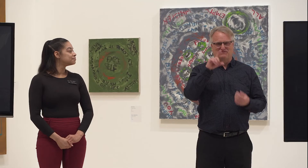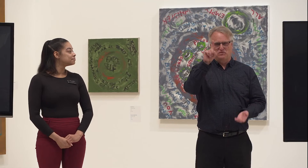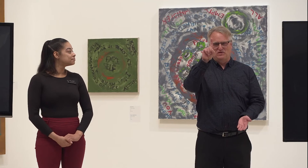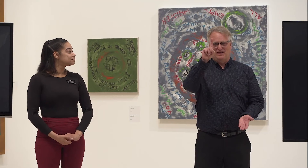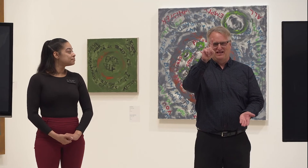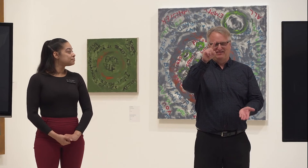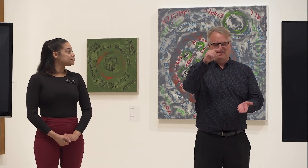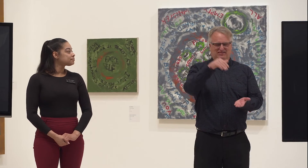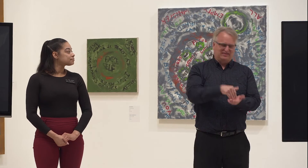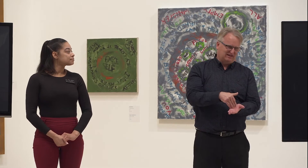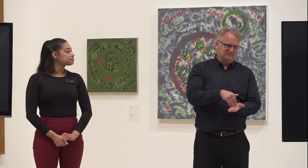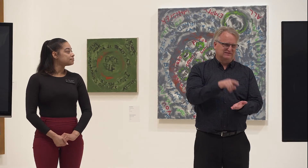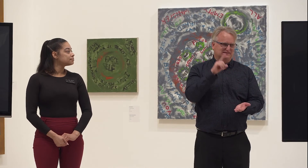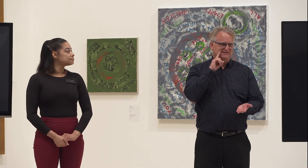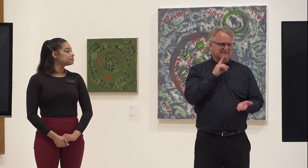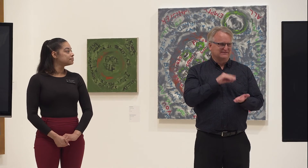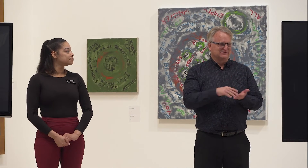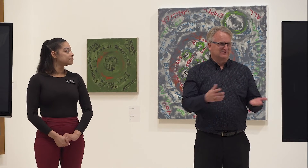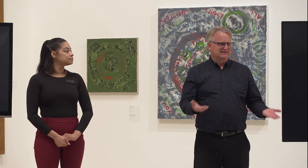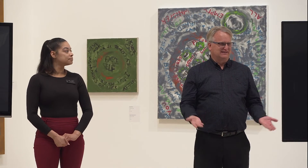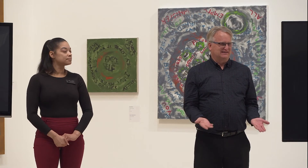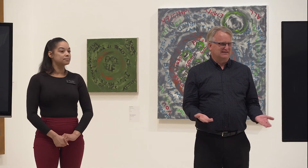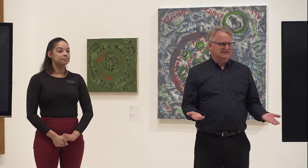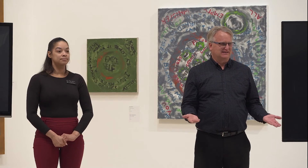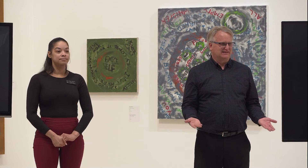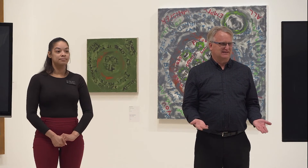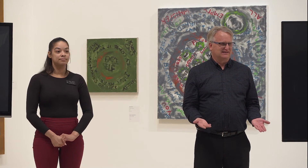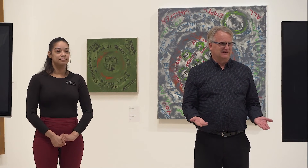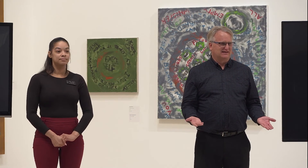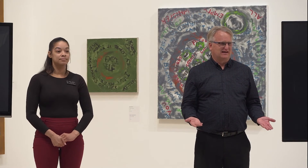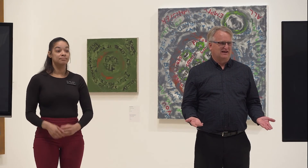Again, you have about 1,000 Deaf and hard of hearing students here.